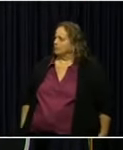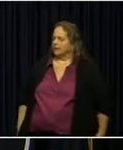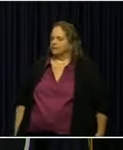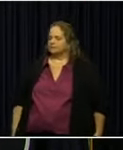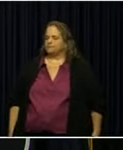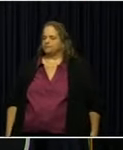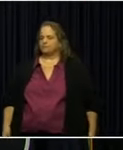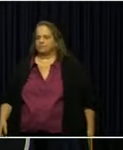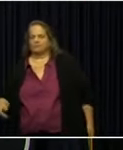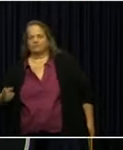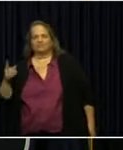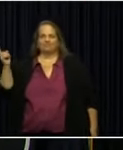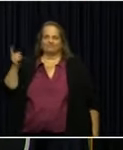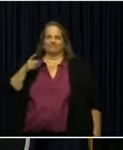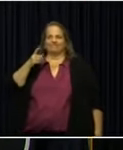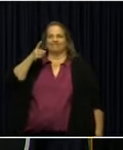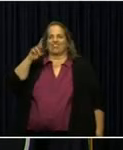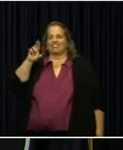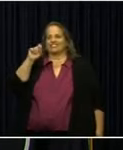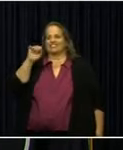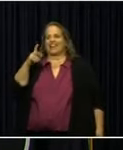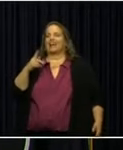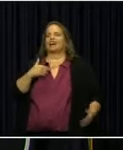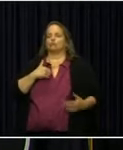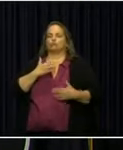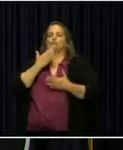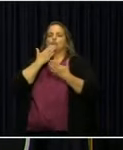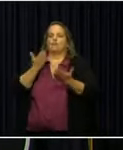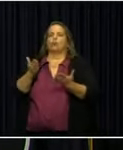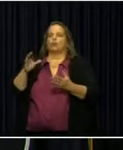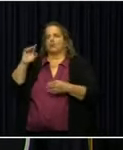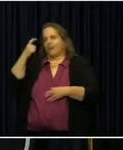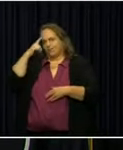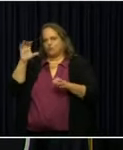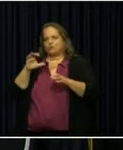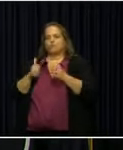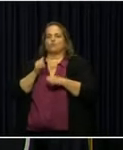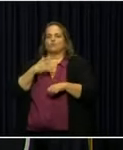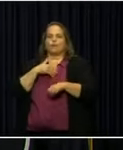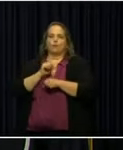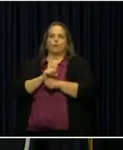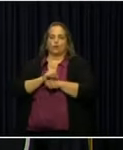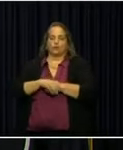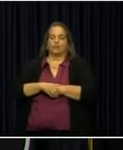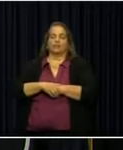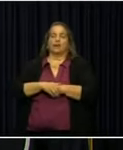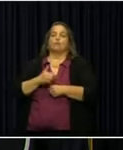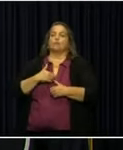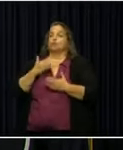GAME UNTIL WE WIN THIS GAME. LIVES DEPENDING ON IT, AND I KNOW YOU'RE UP TO THE CHALLENGE.